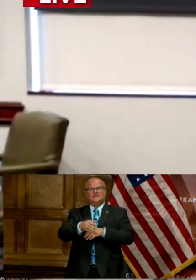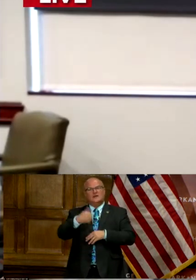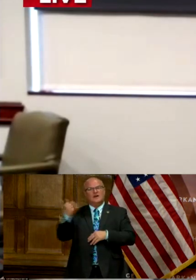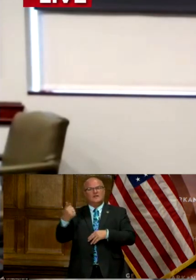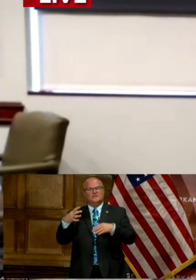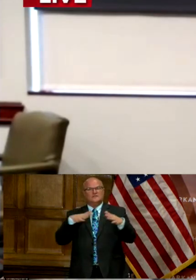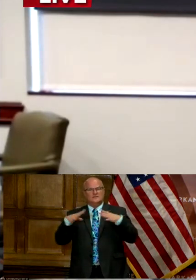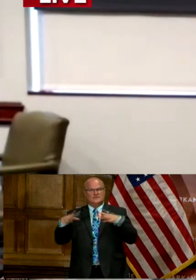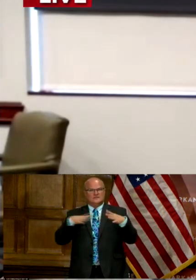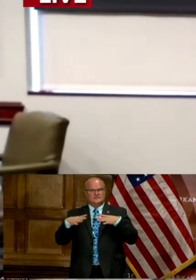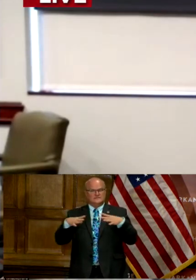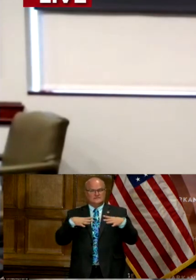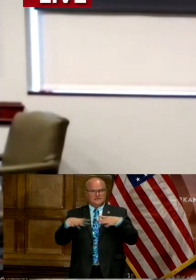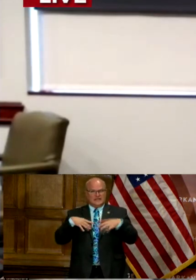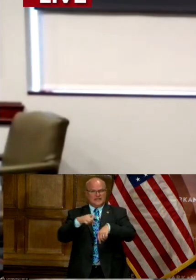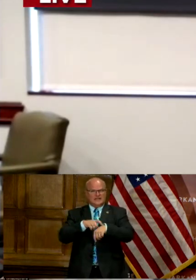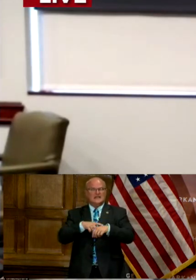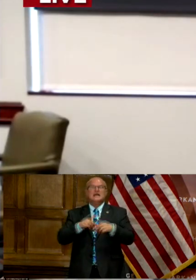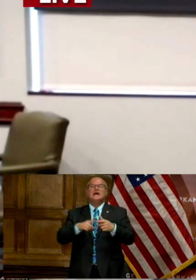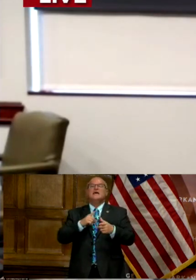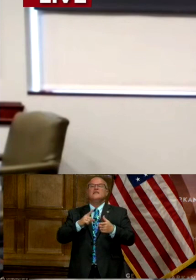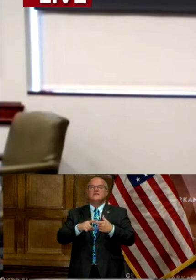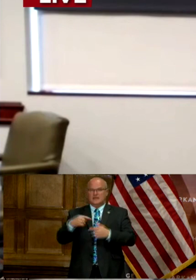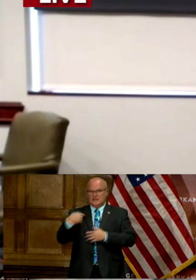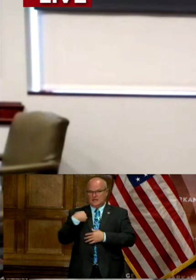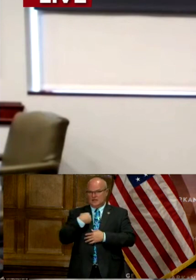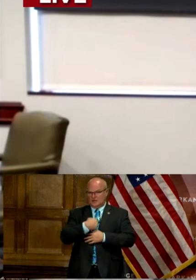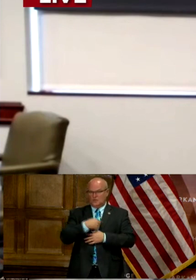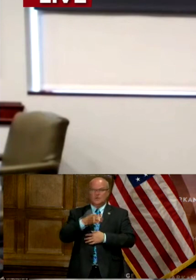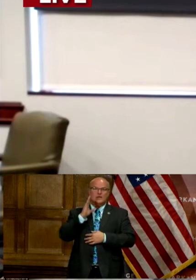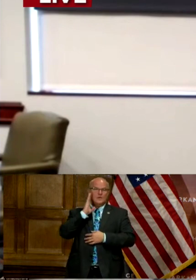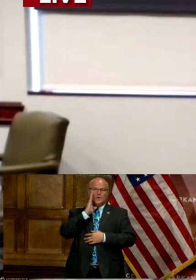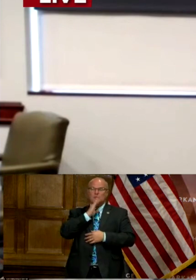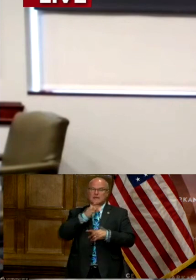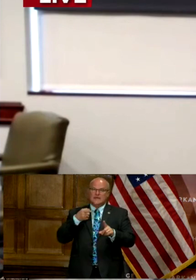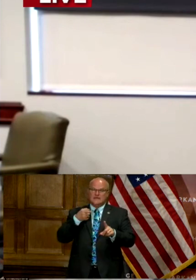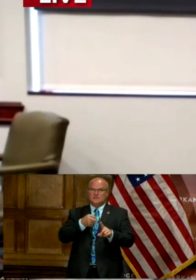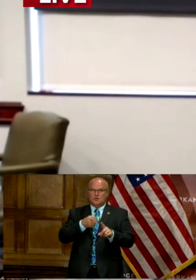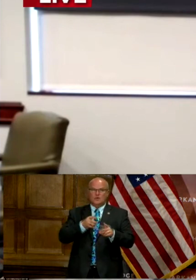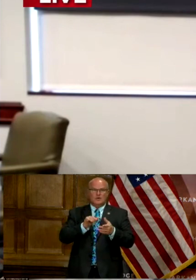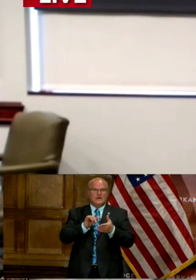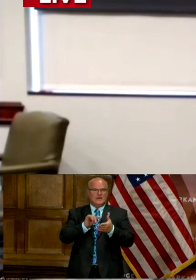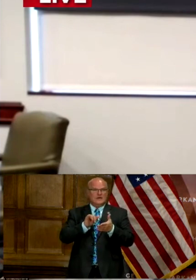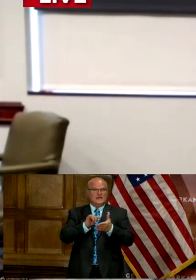IF WE SEE TWO WEEKS FROM TODAY THE KINDS OF INCREASES WE'VE